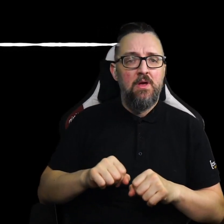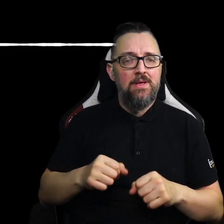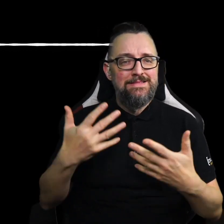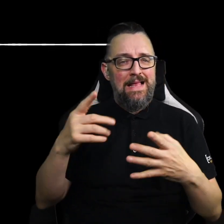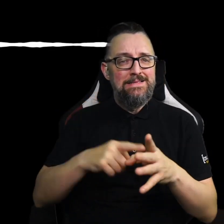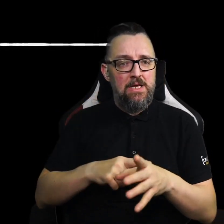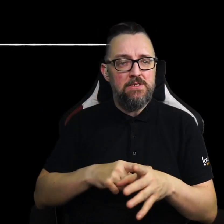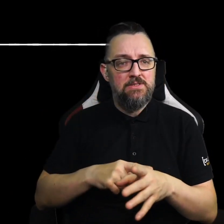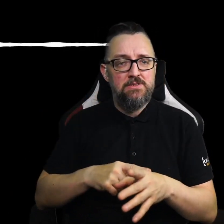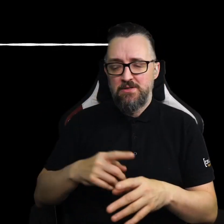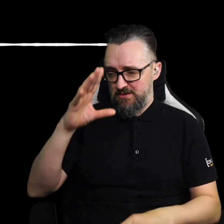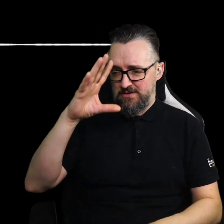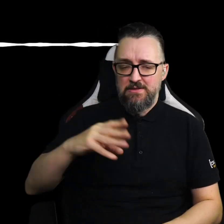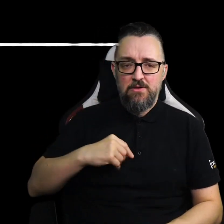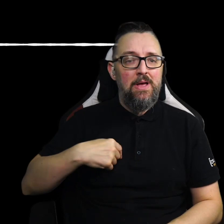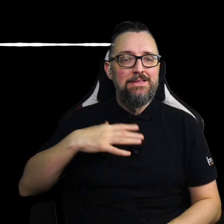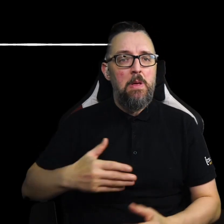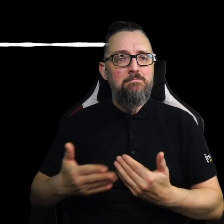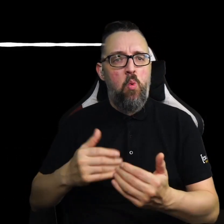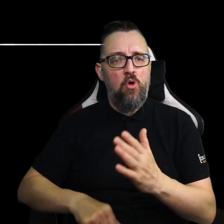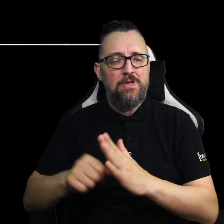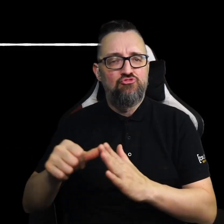to only be told I need more surgeries afterwards.